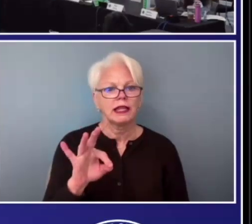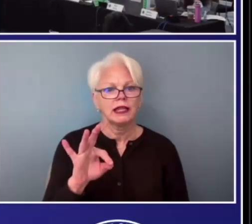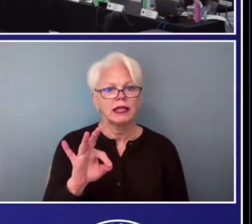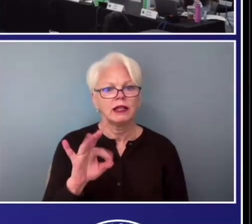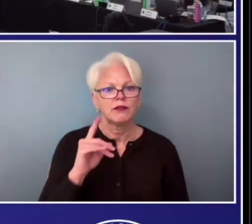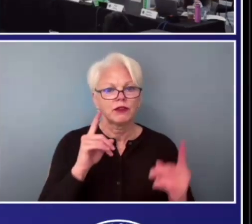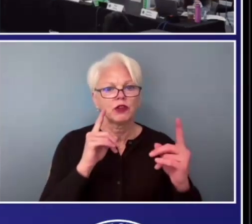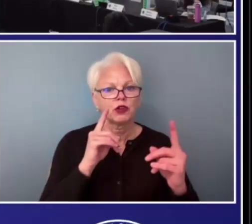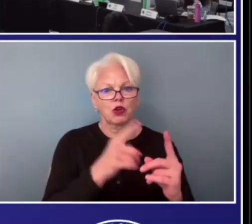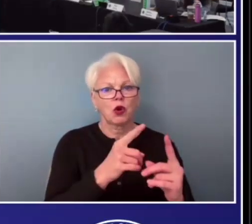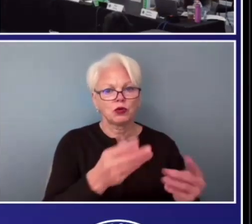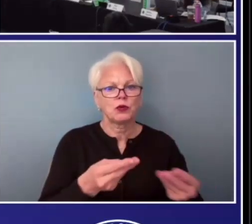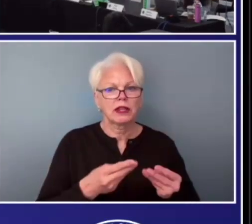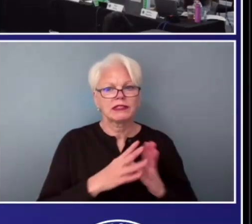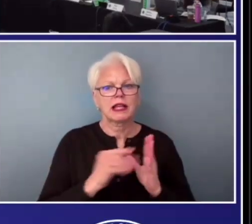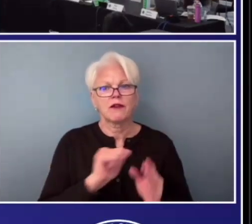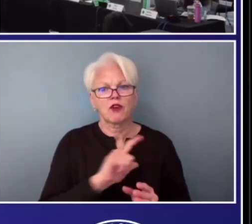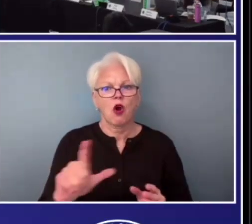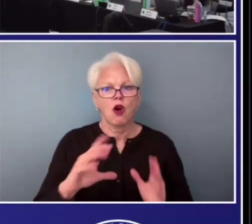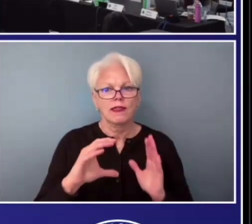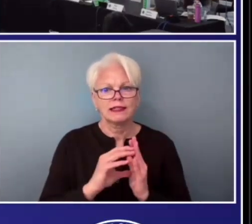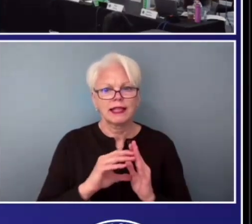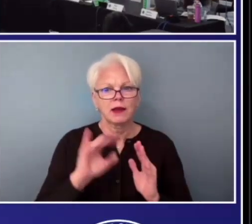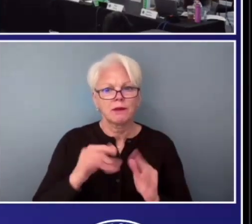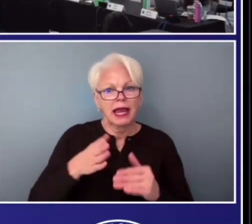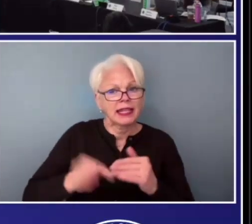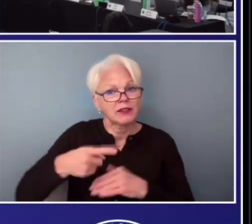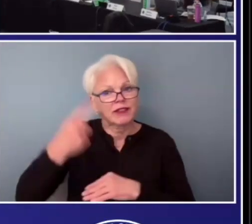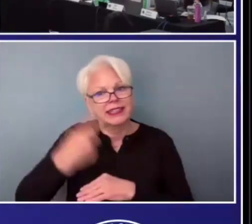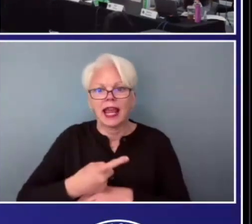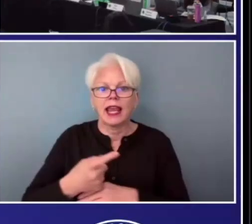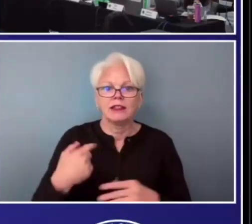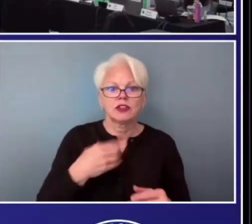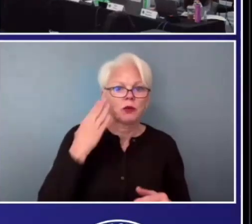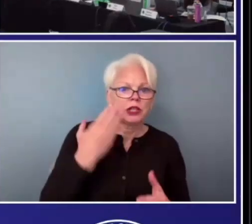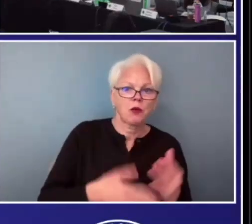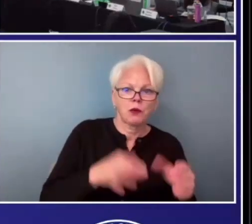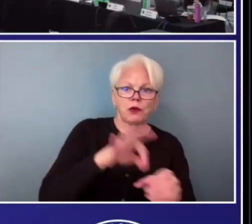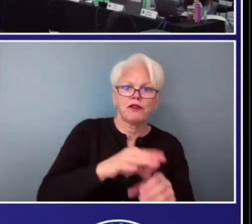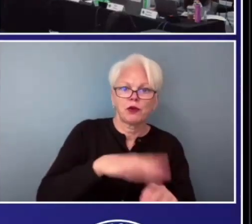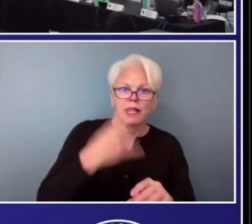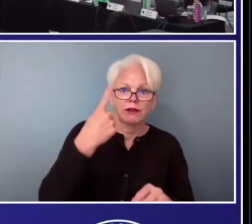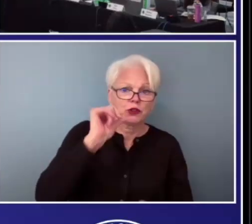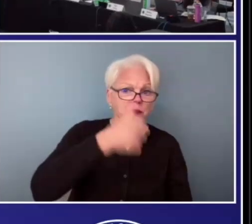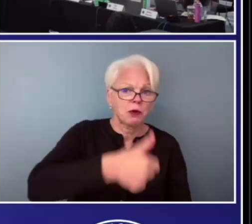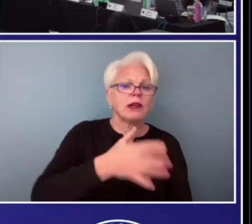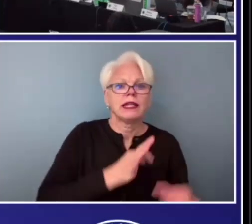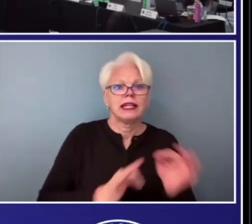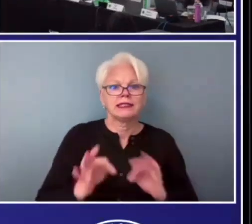get us a copy of all the text out by the end of the day, so that we know what we're voting on for tomorrow, rather than just like the piecemeal